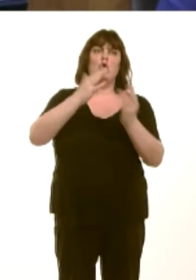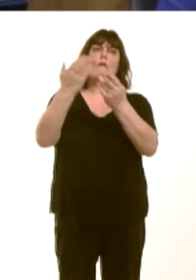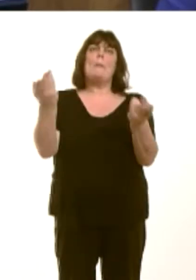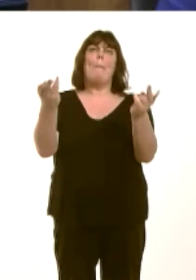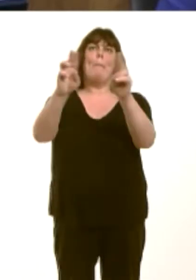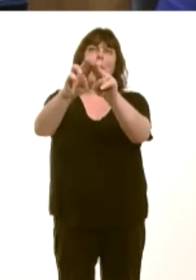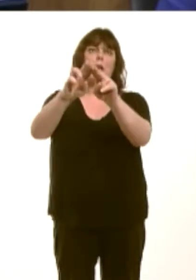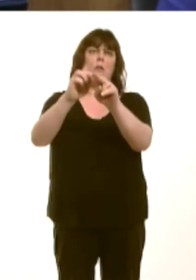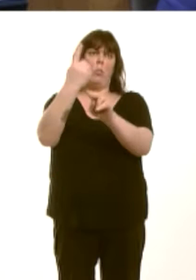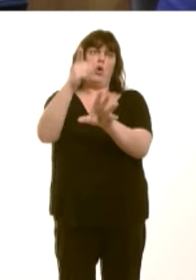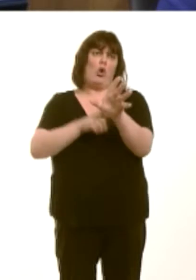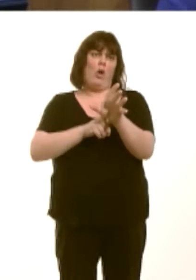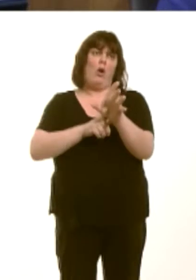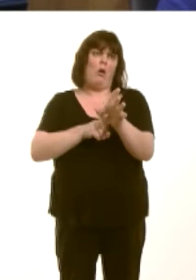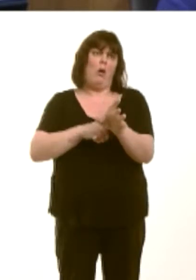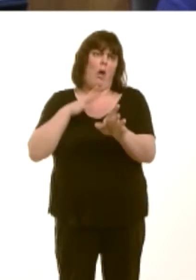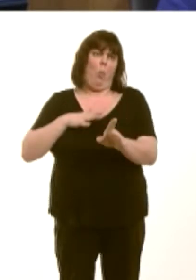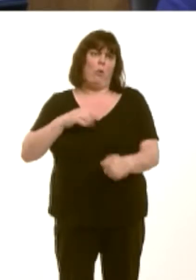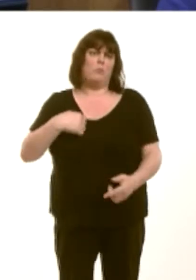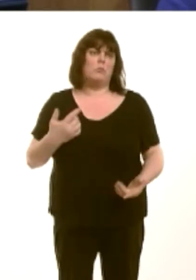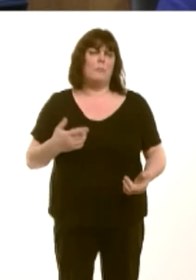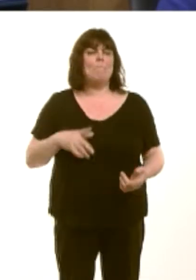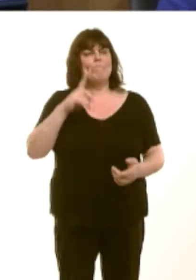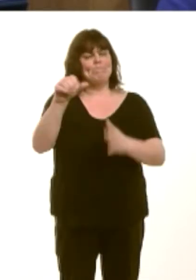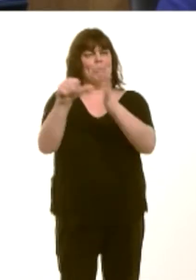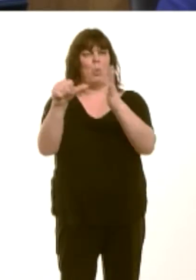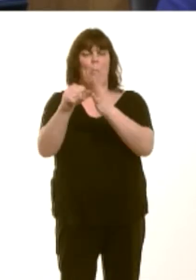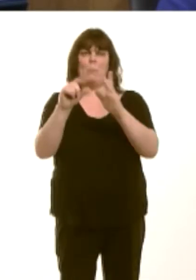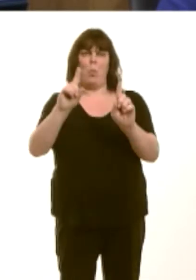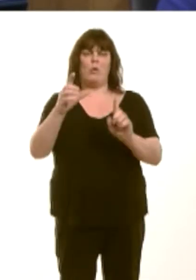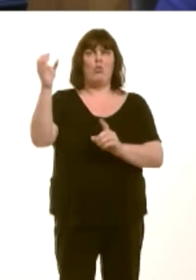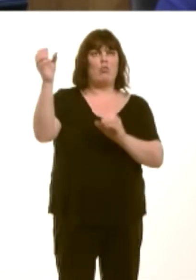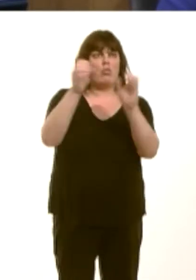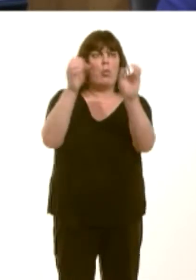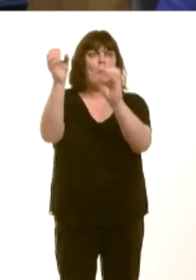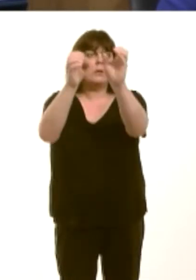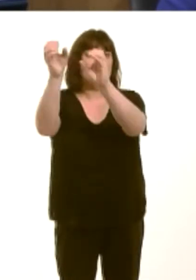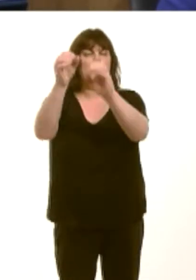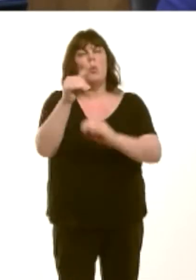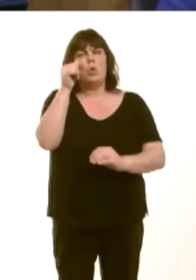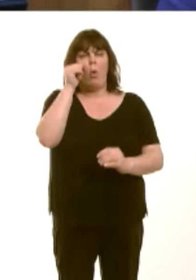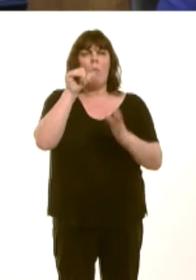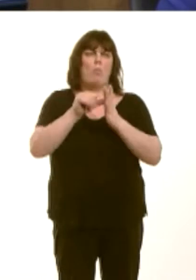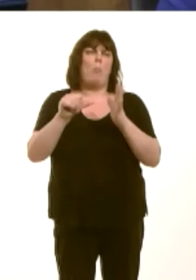Carwyn Jones: Now, the issue is that there has been a problem with recruitment. We know that, and there is no point in us going over that ground again.